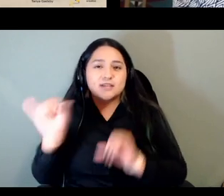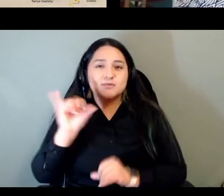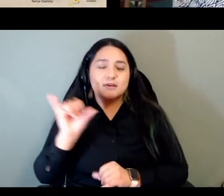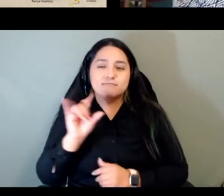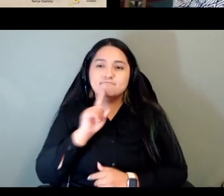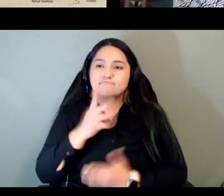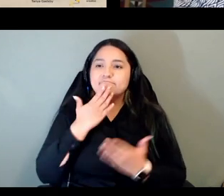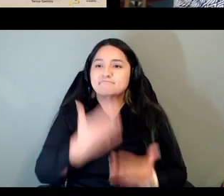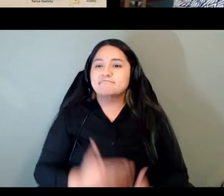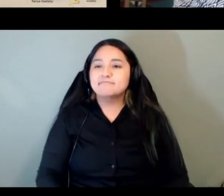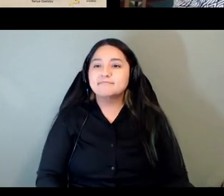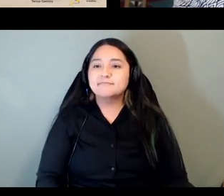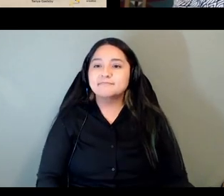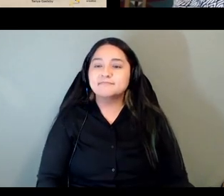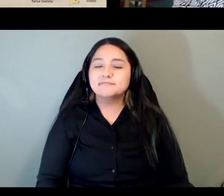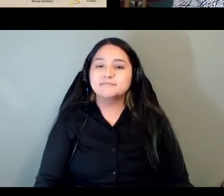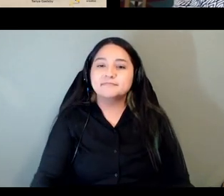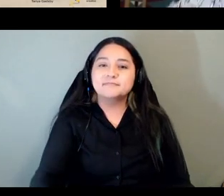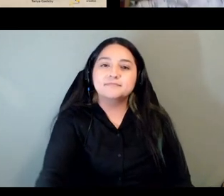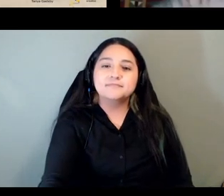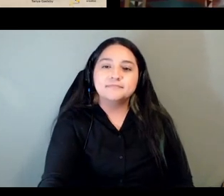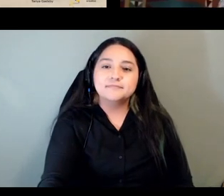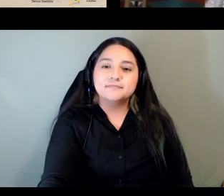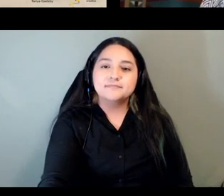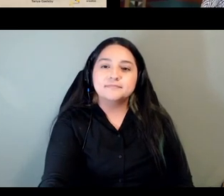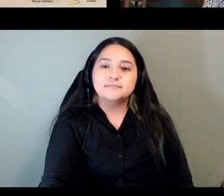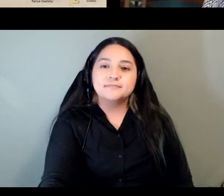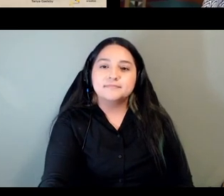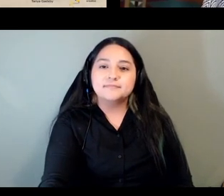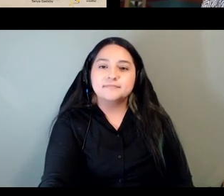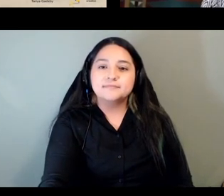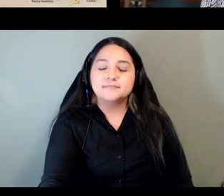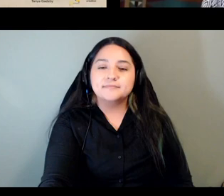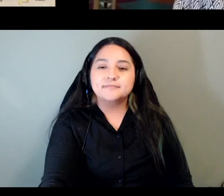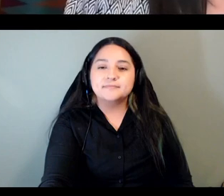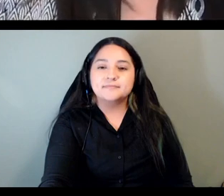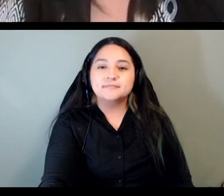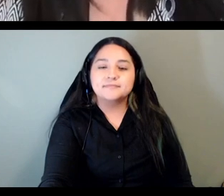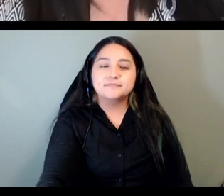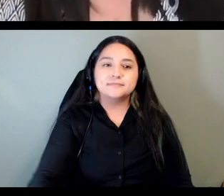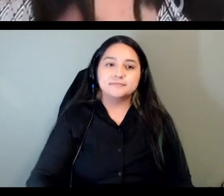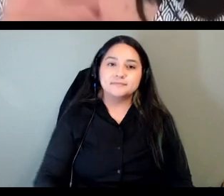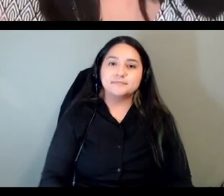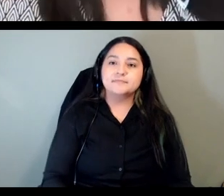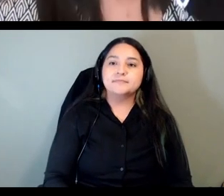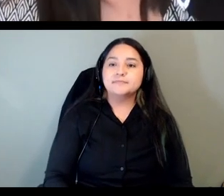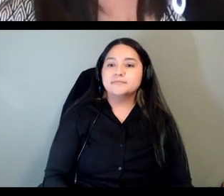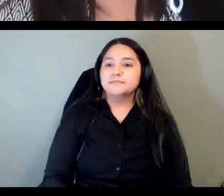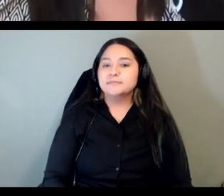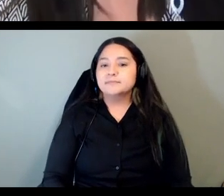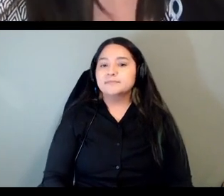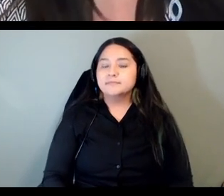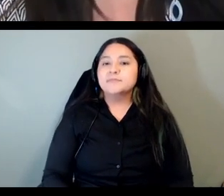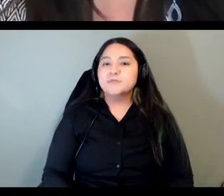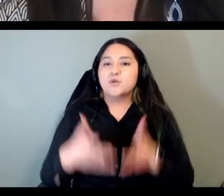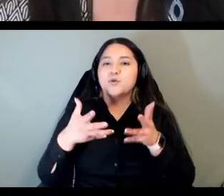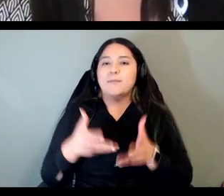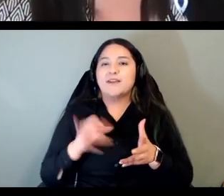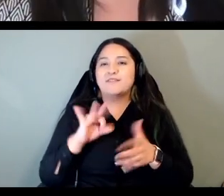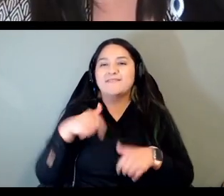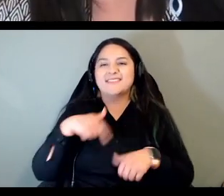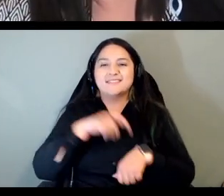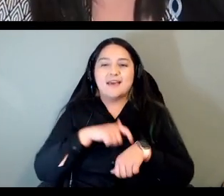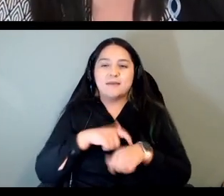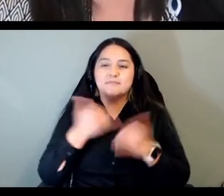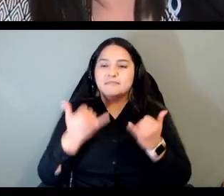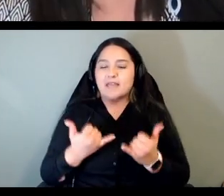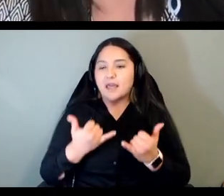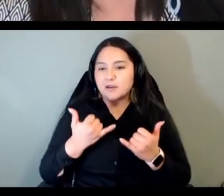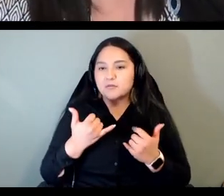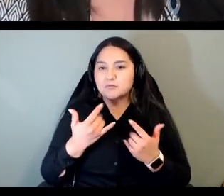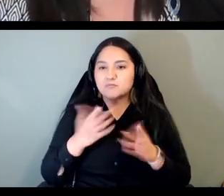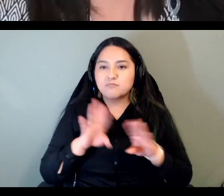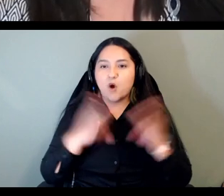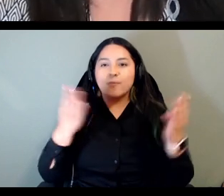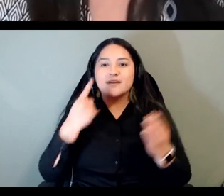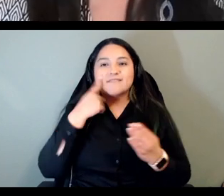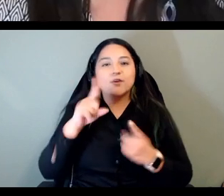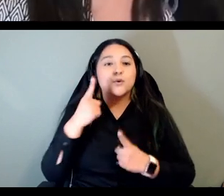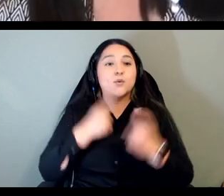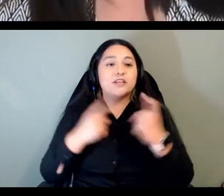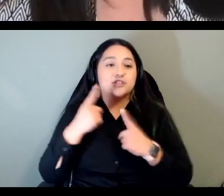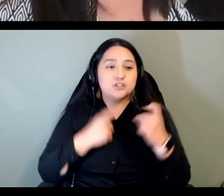okay so the the remainder of our time is open for questions and we have a lot of questions